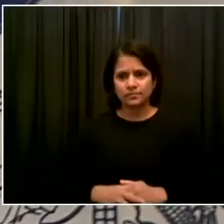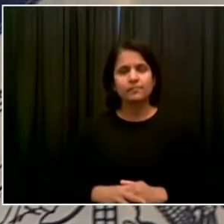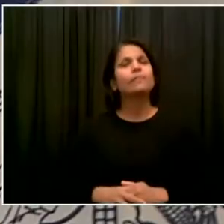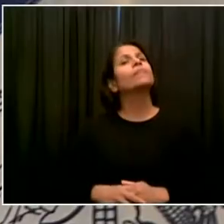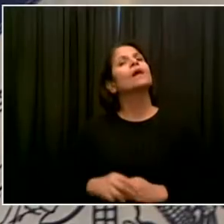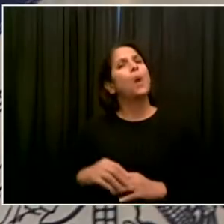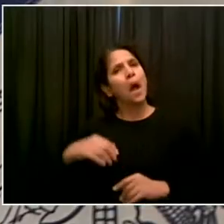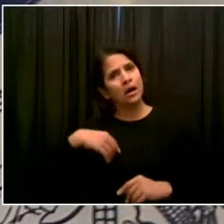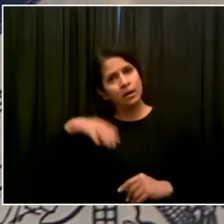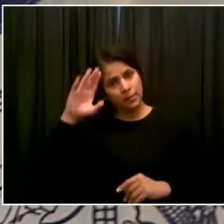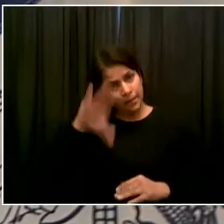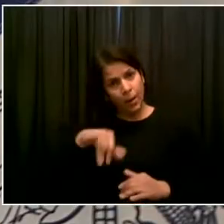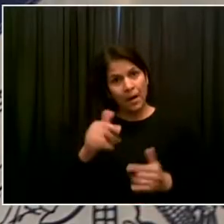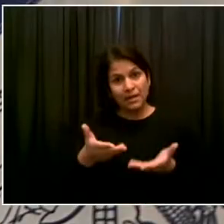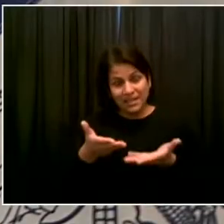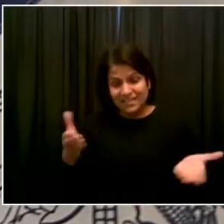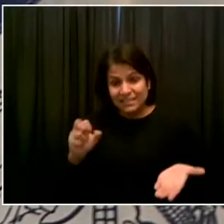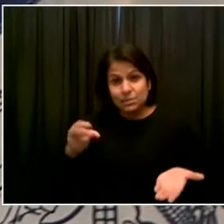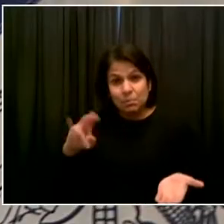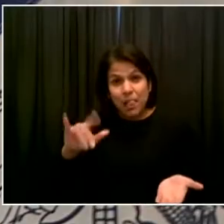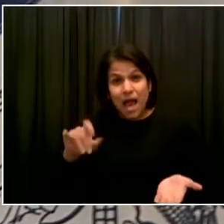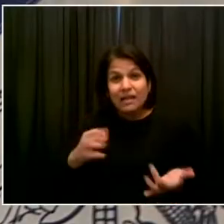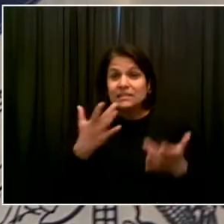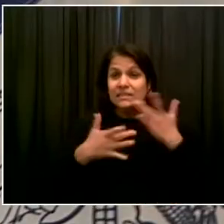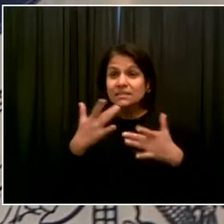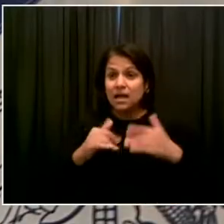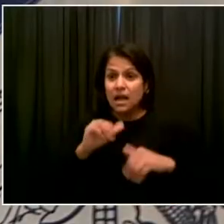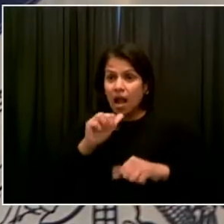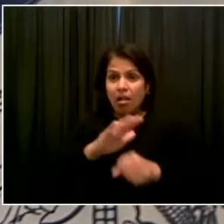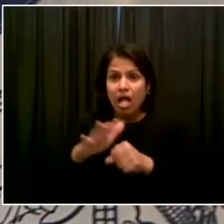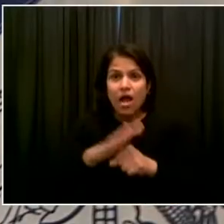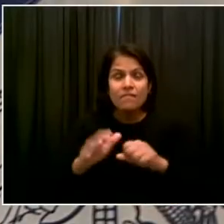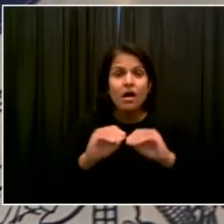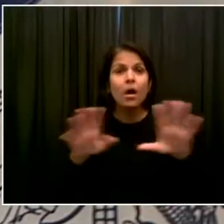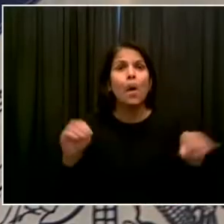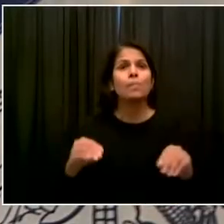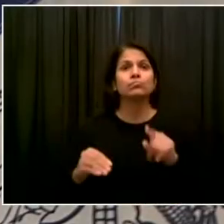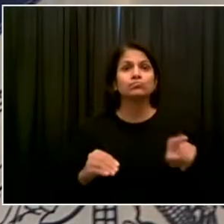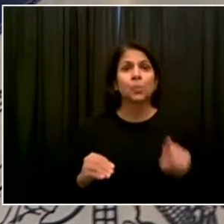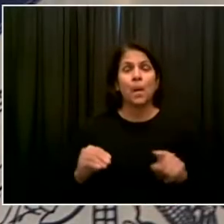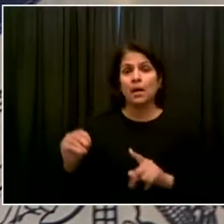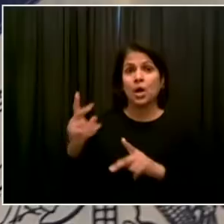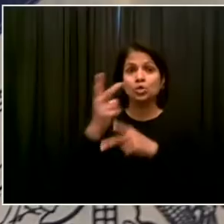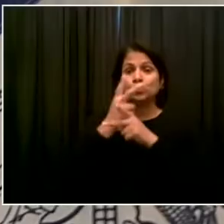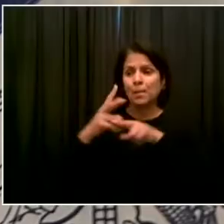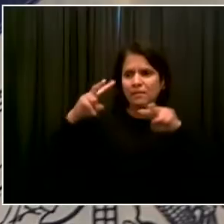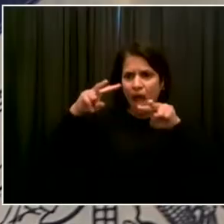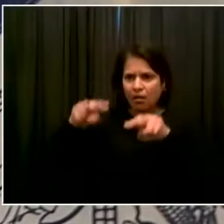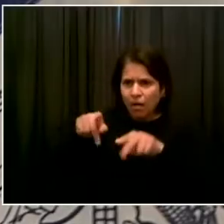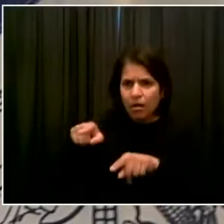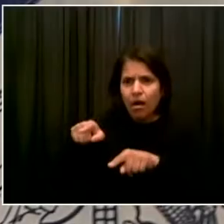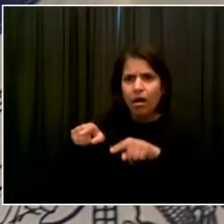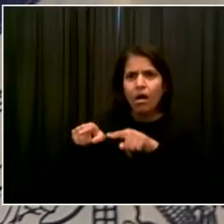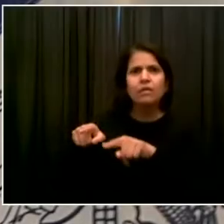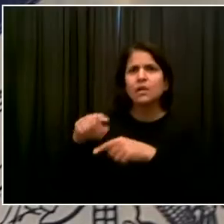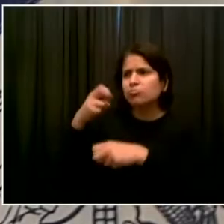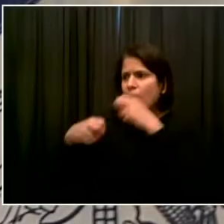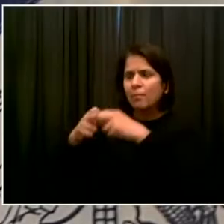IF THAT HELPS YOU. THANK YOU, CONTINUE. I KNOW YOU SAID OPTIONS ARE LIMITED AS FAR